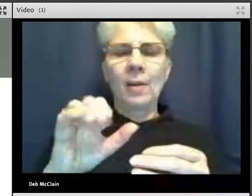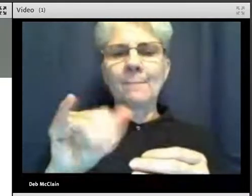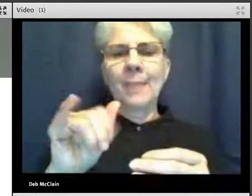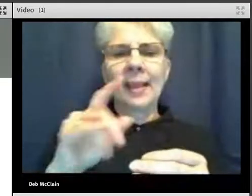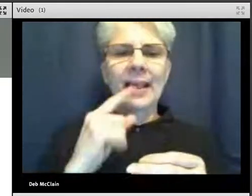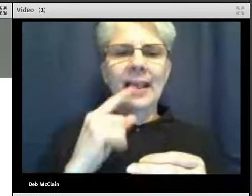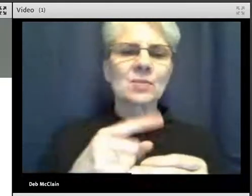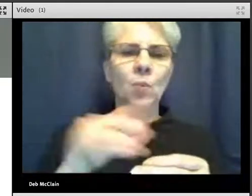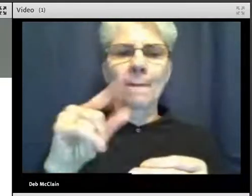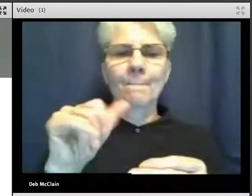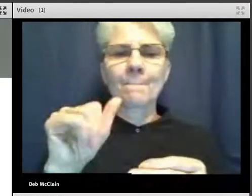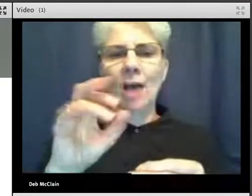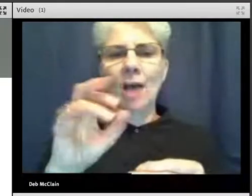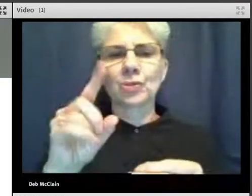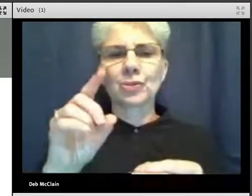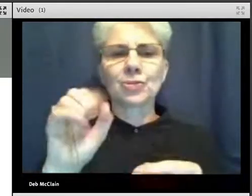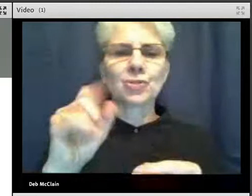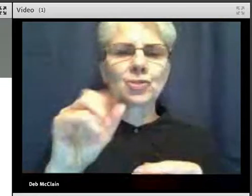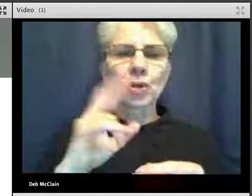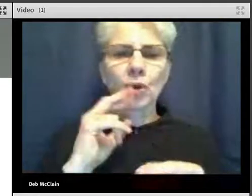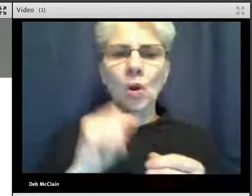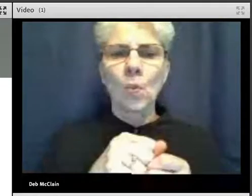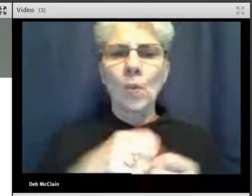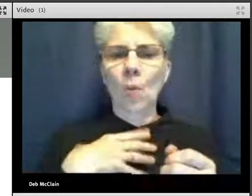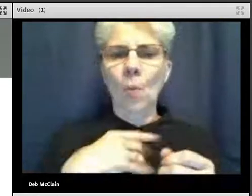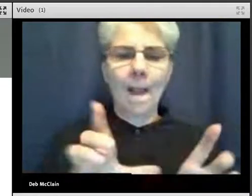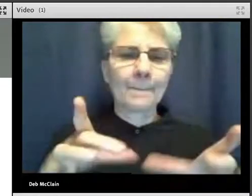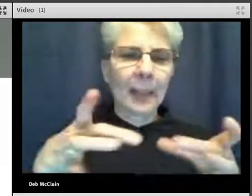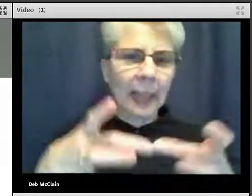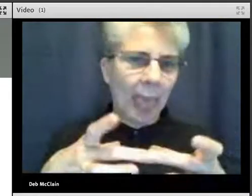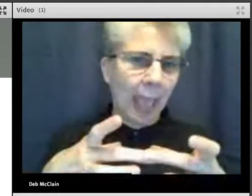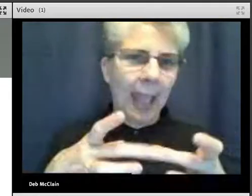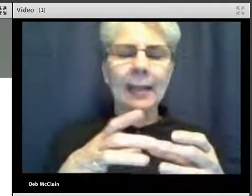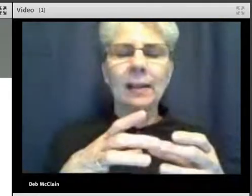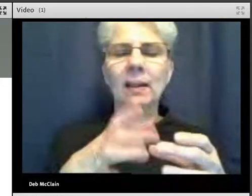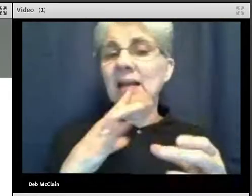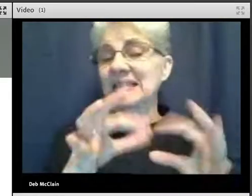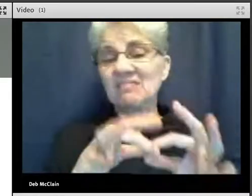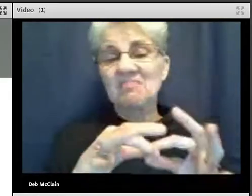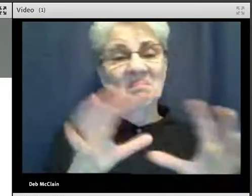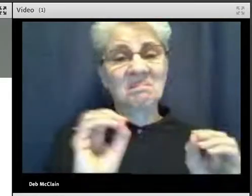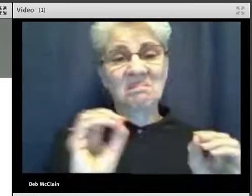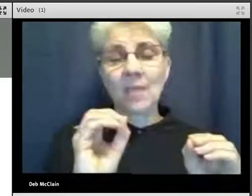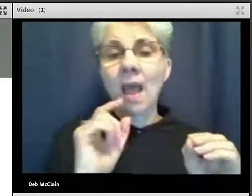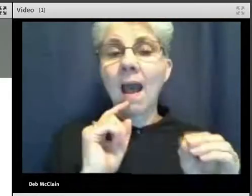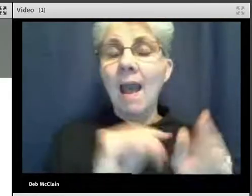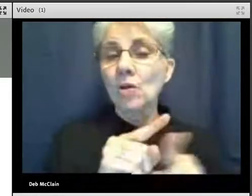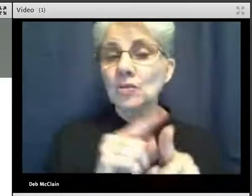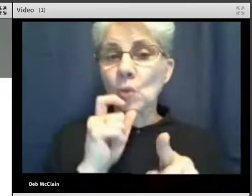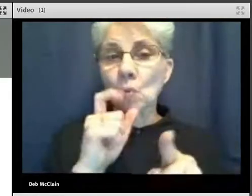with powdered sugar on a white plate with a black background. I don't need to get into that because it's a little irrelevant.